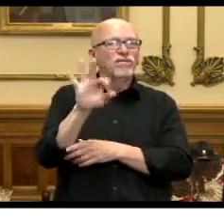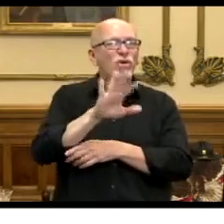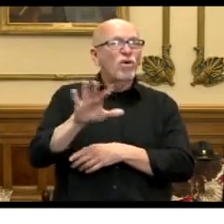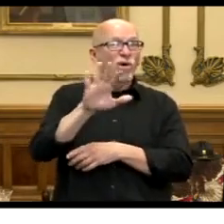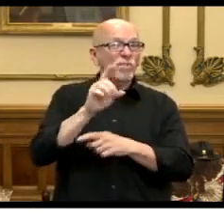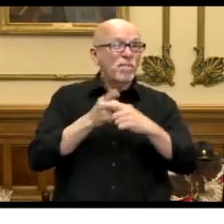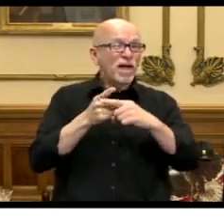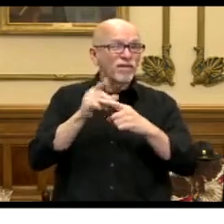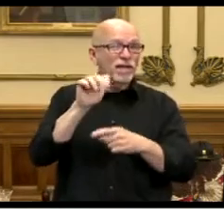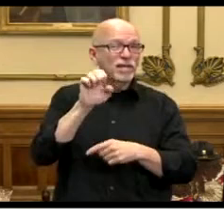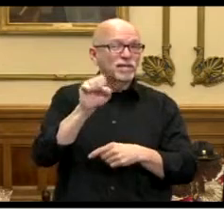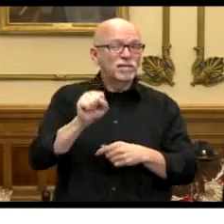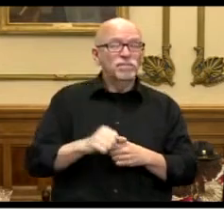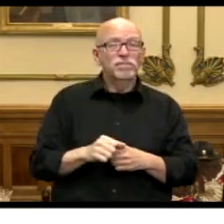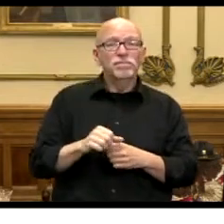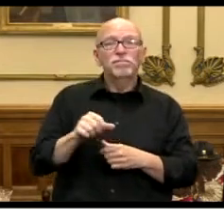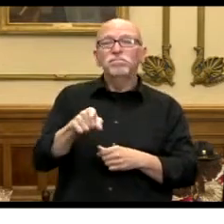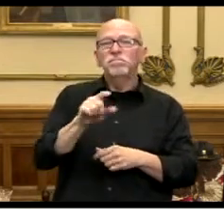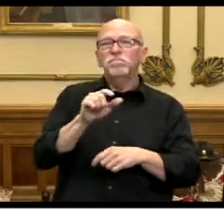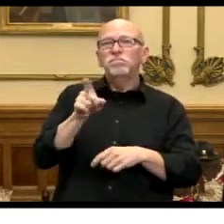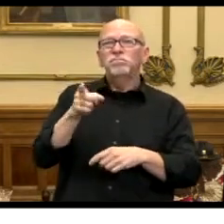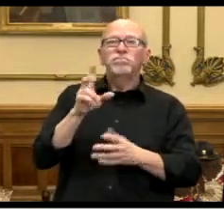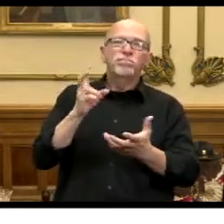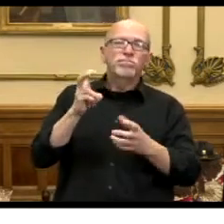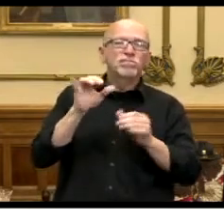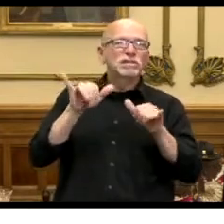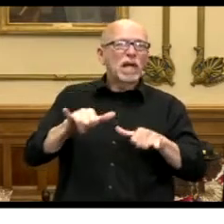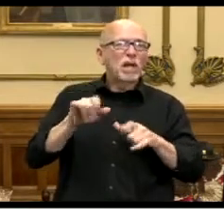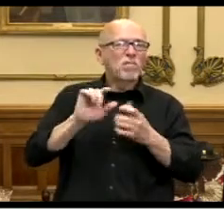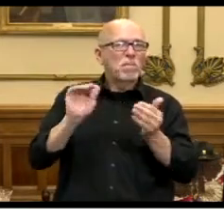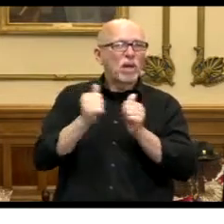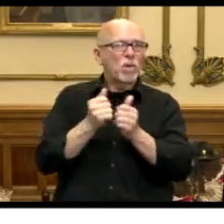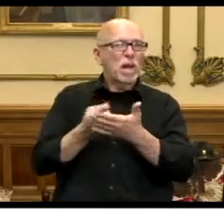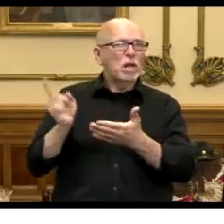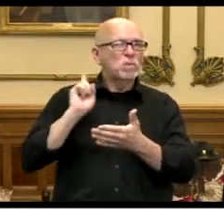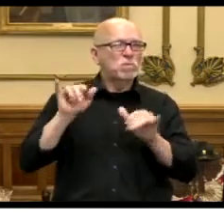cases. This is also basically unchanged from a week ago. Of those who were